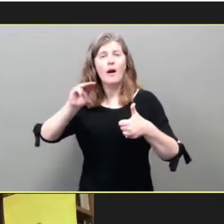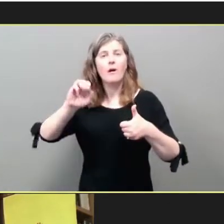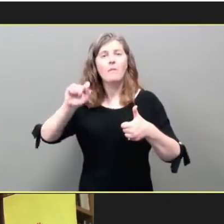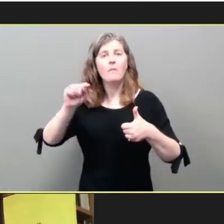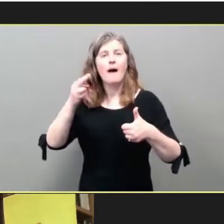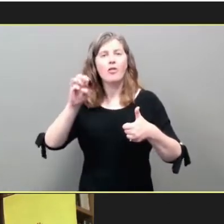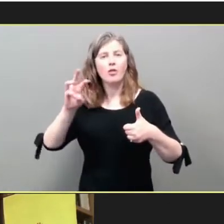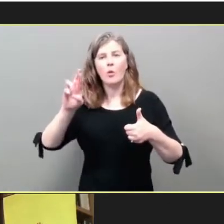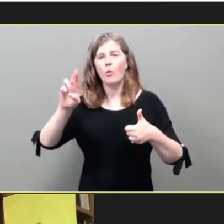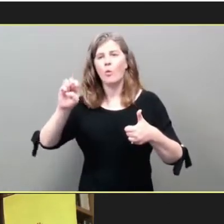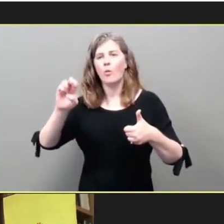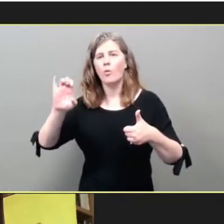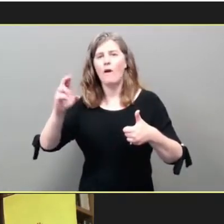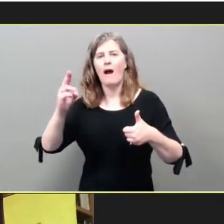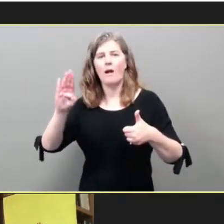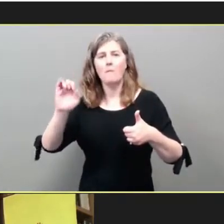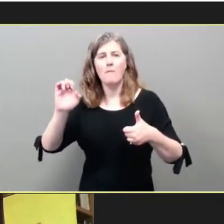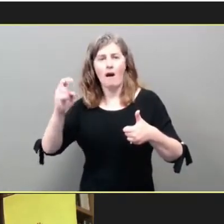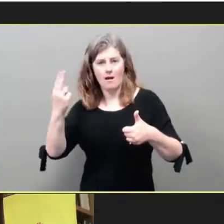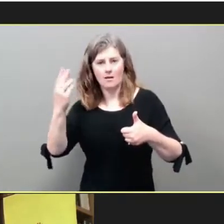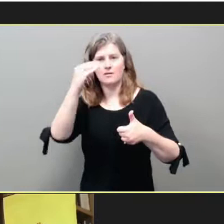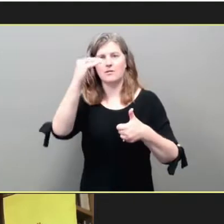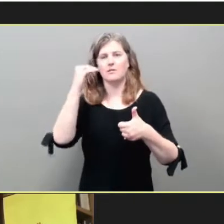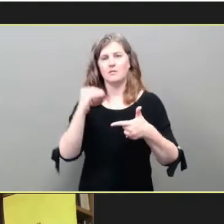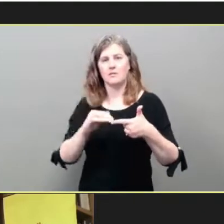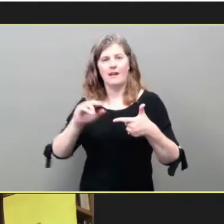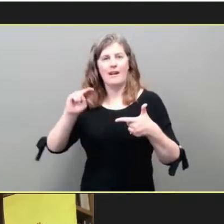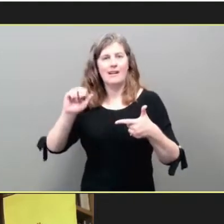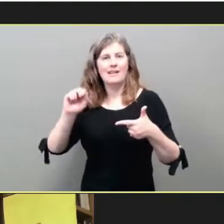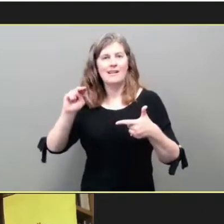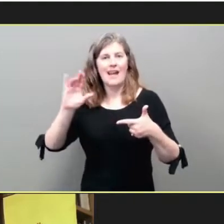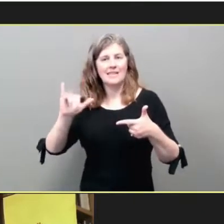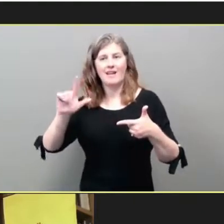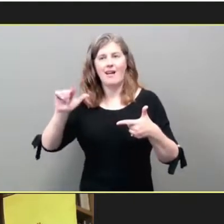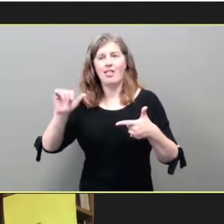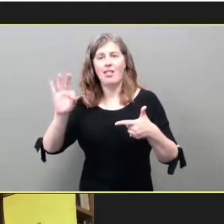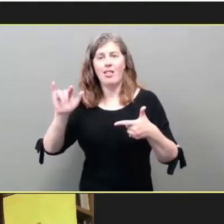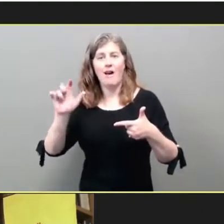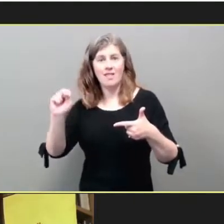with new Mexico political report Followed by Nancy, Laugh Lim Ko 80. And